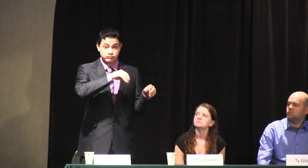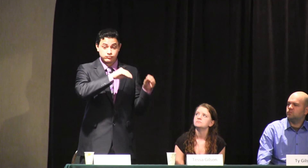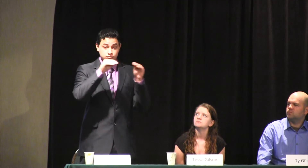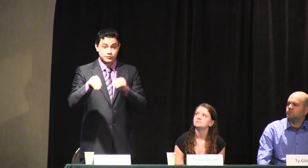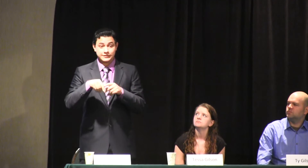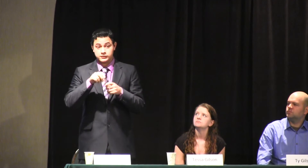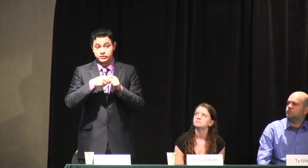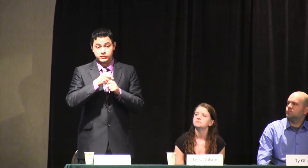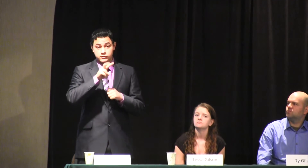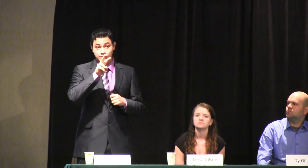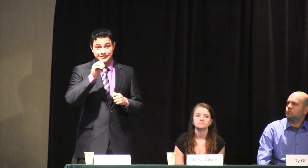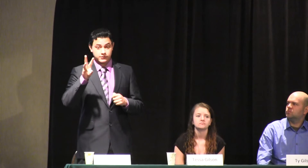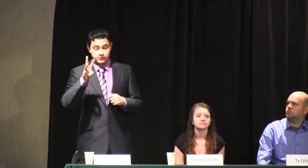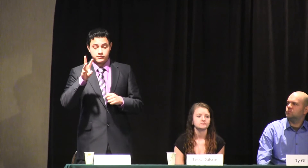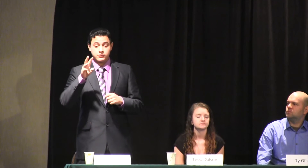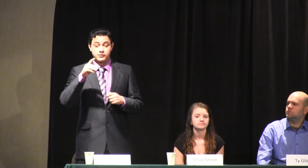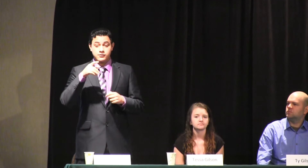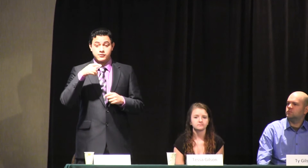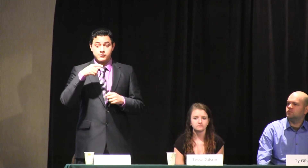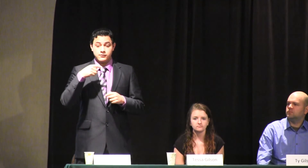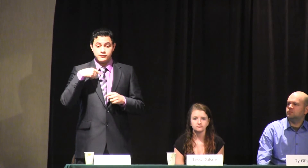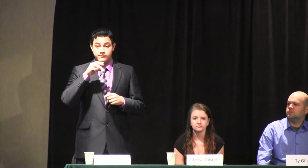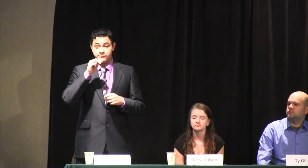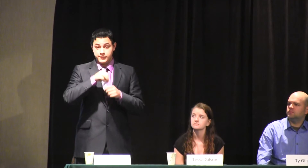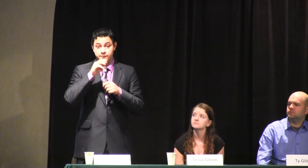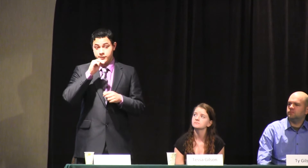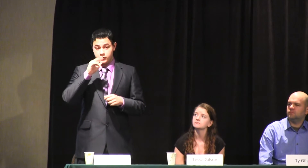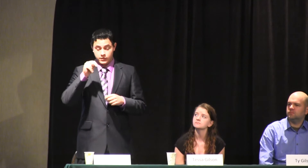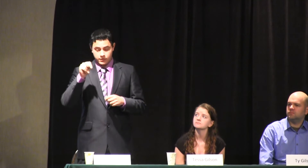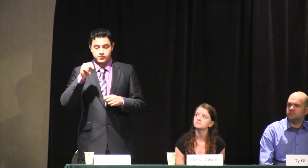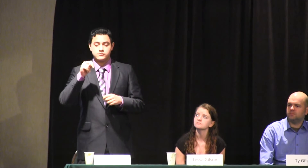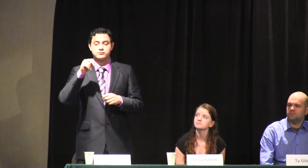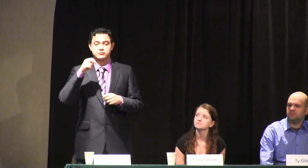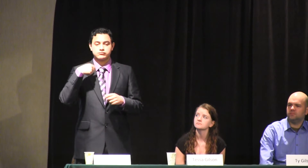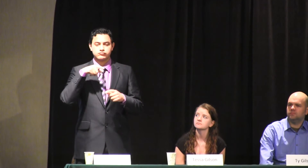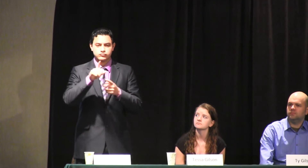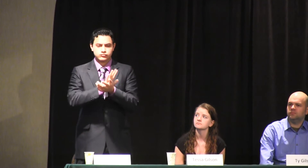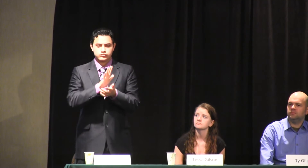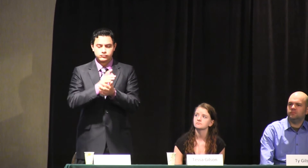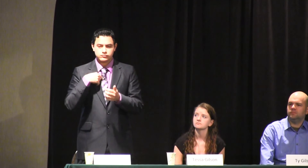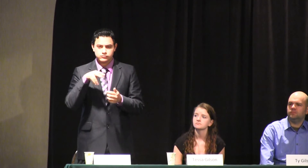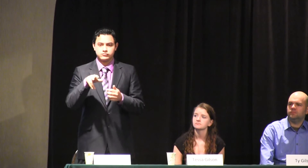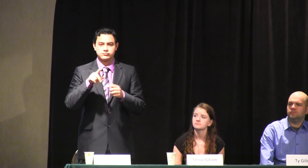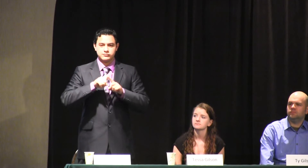And then my parents decided, you know, I would move in 2006, my parents adopted me then,